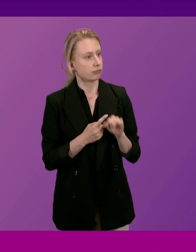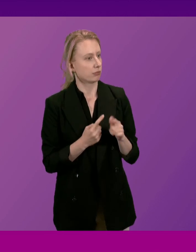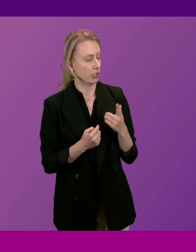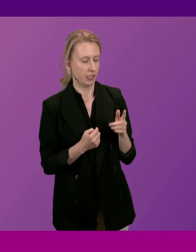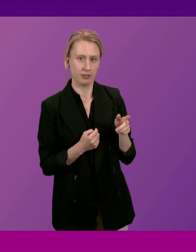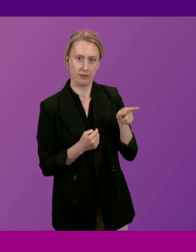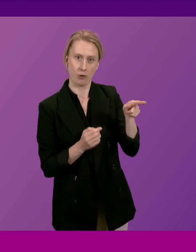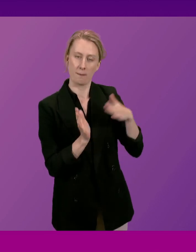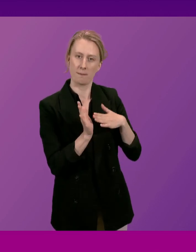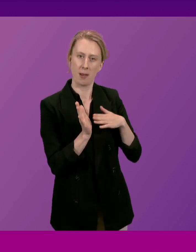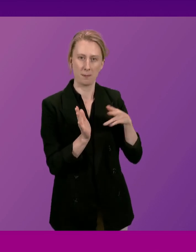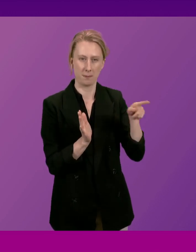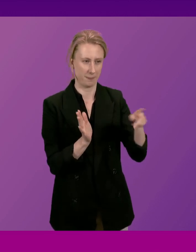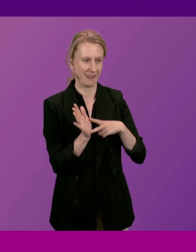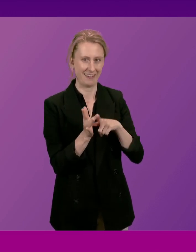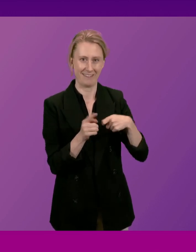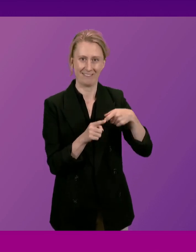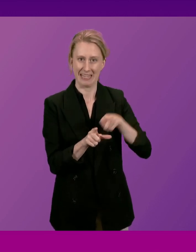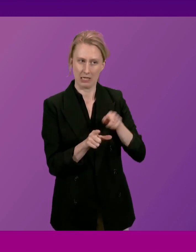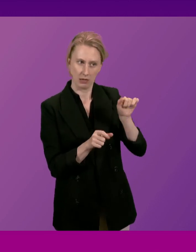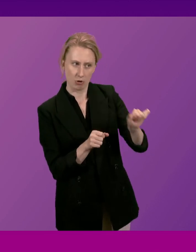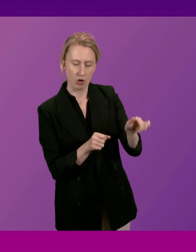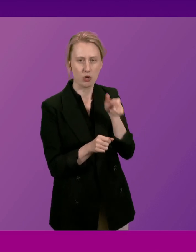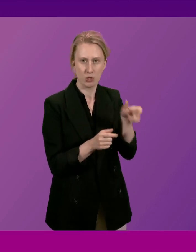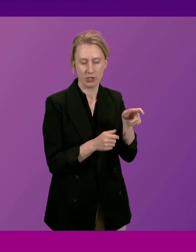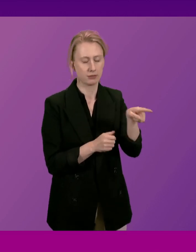and I think that it is important that we end on her words. Her daughter